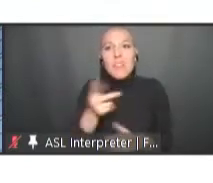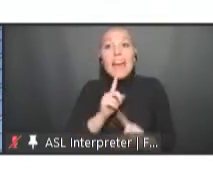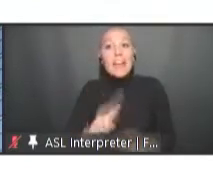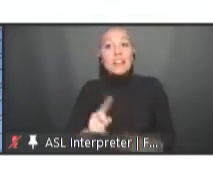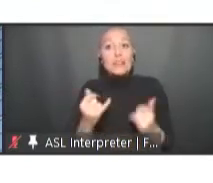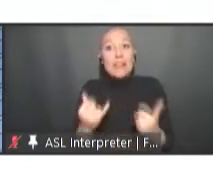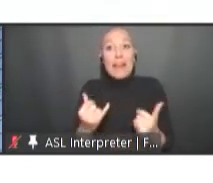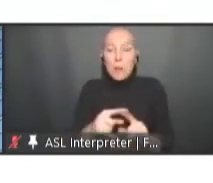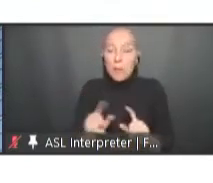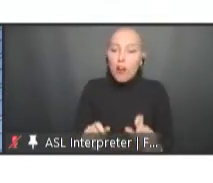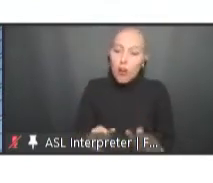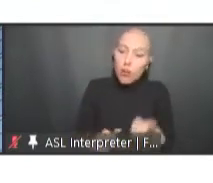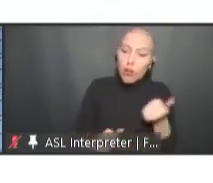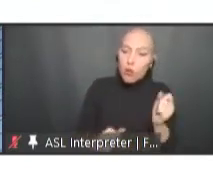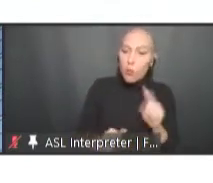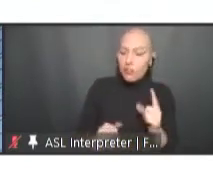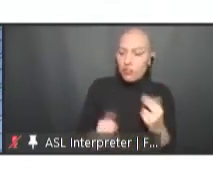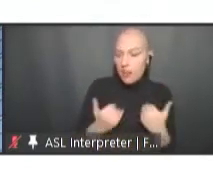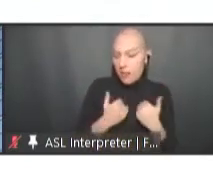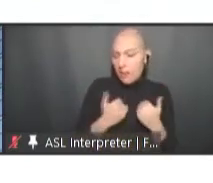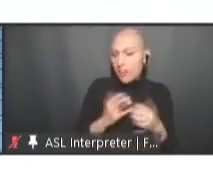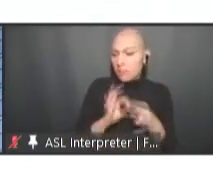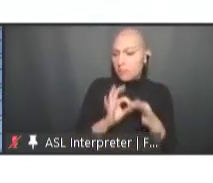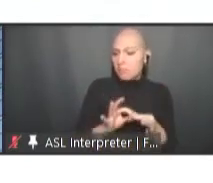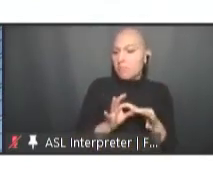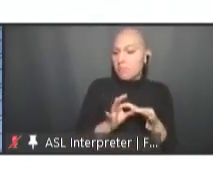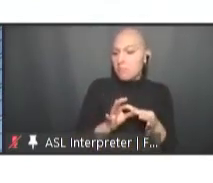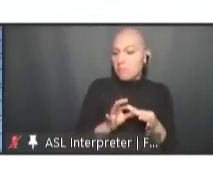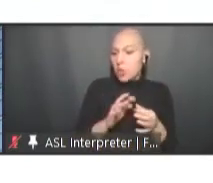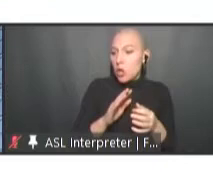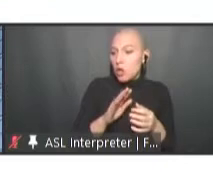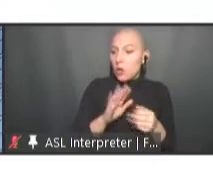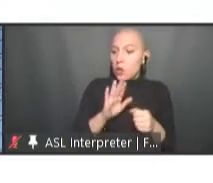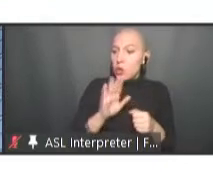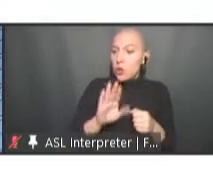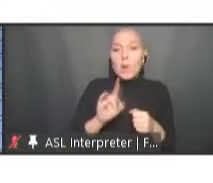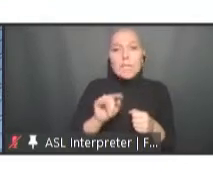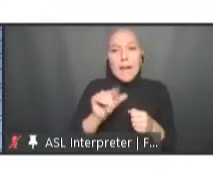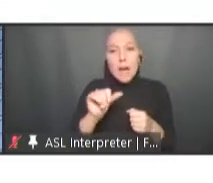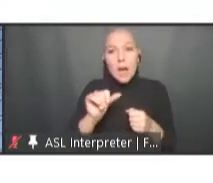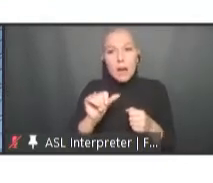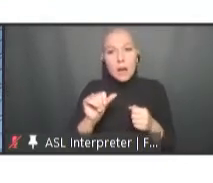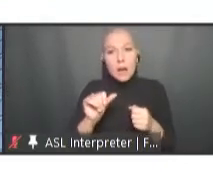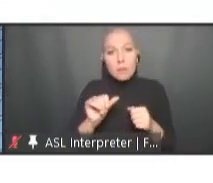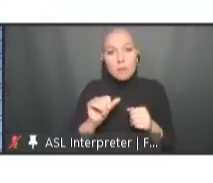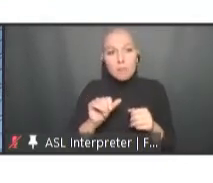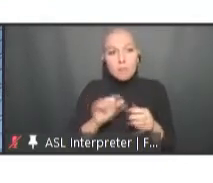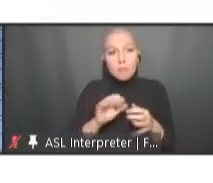relates to the completeness of your data by race and ethnicity. Did you have those data on everyone